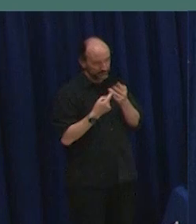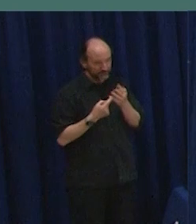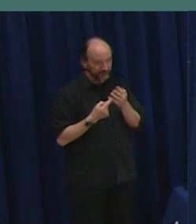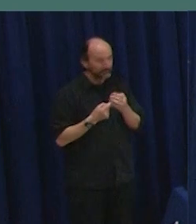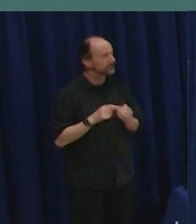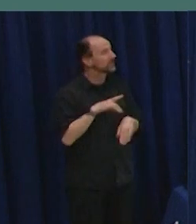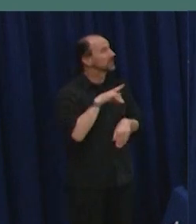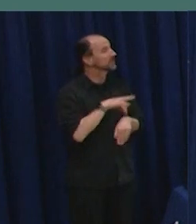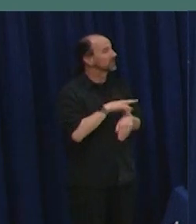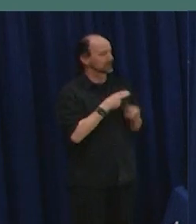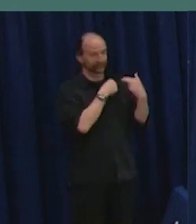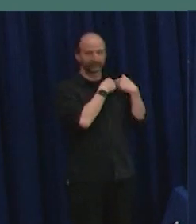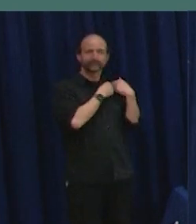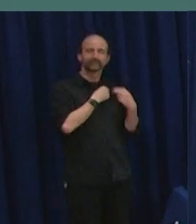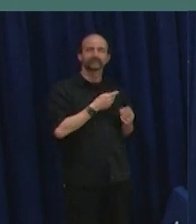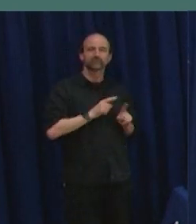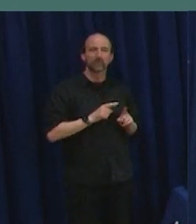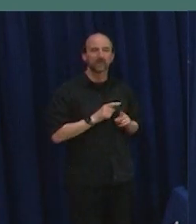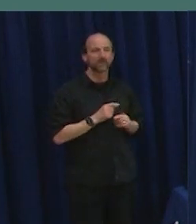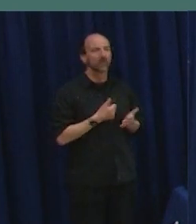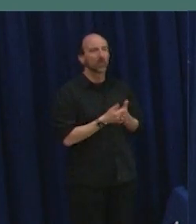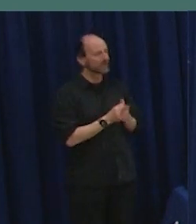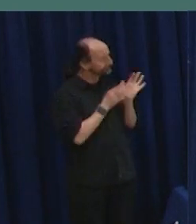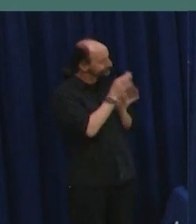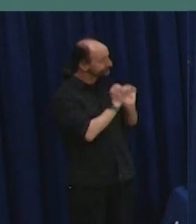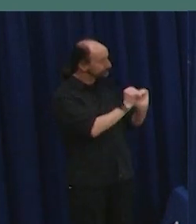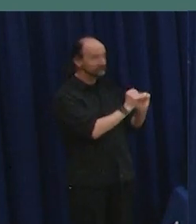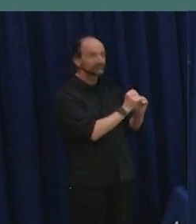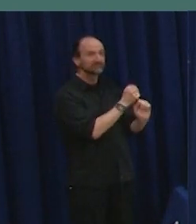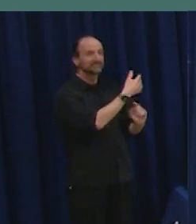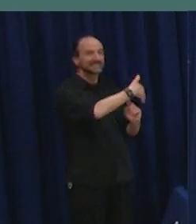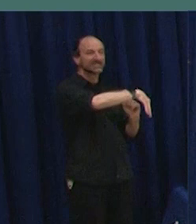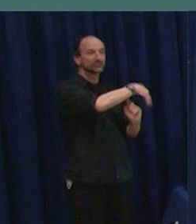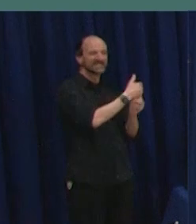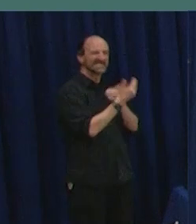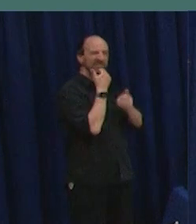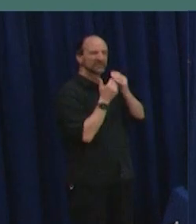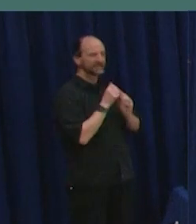especially as psychiatrists is we take a history, we ask the patient, the student what's going on in